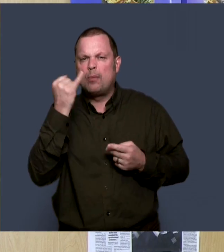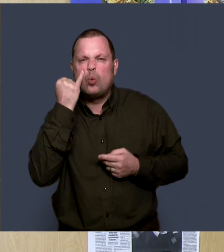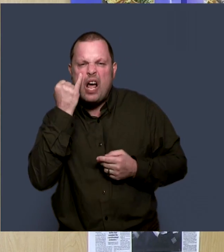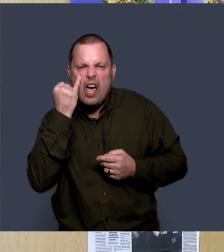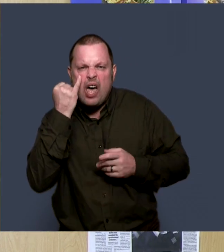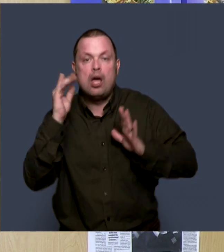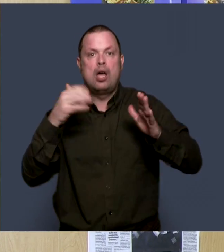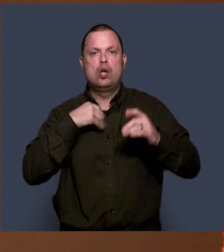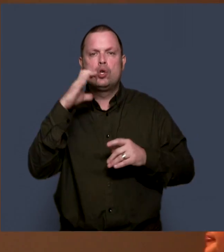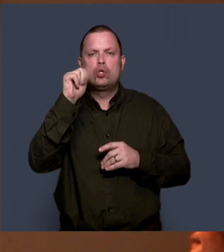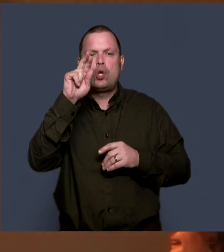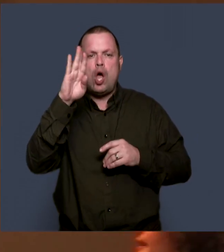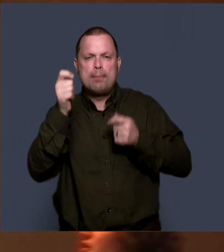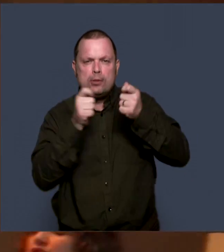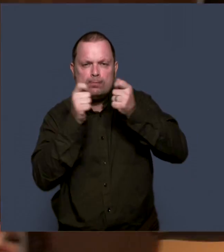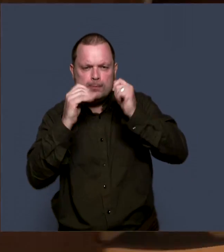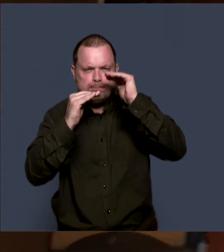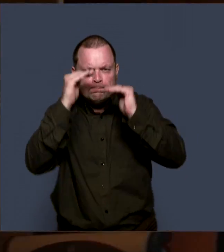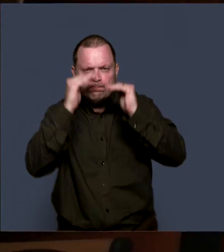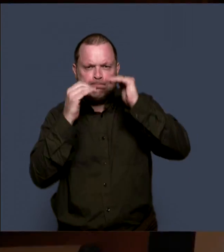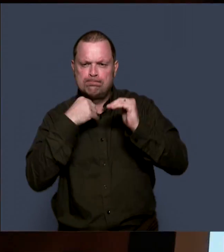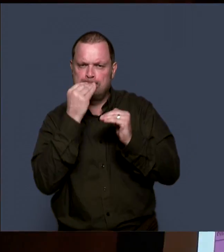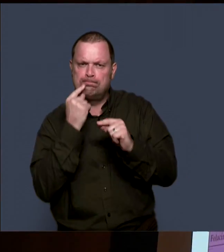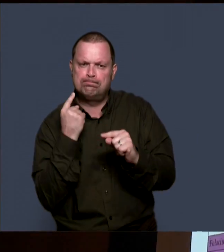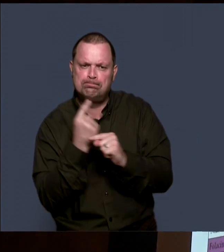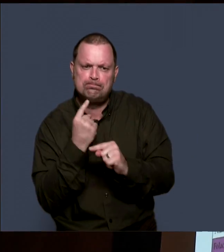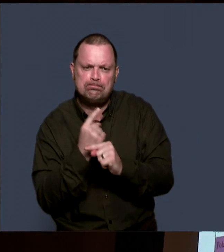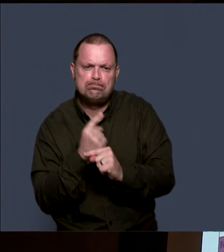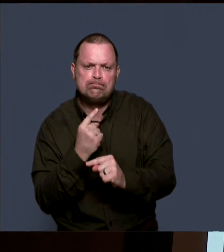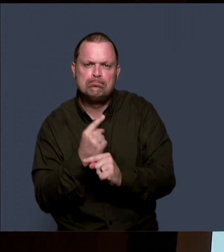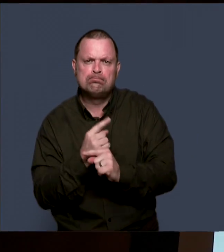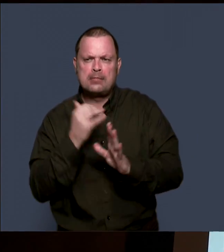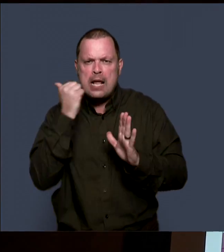and the amount of carbohydrates that I should be eating per day.